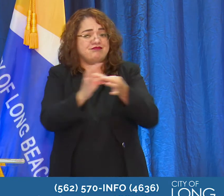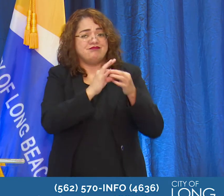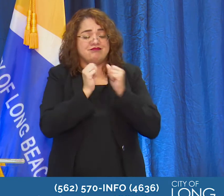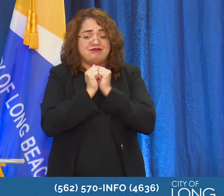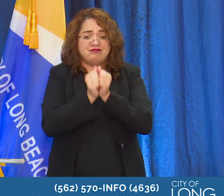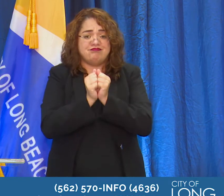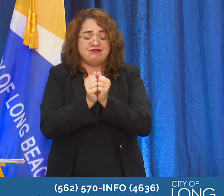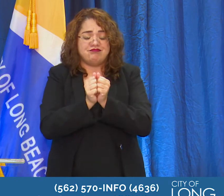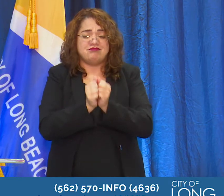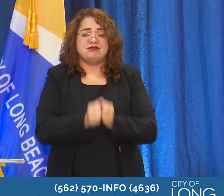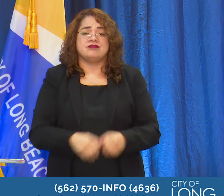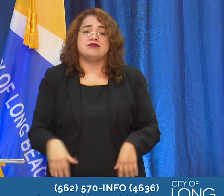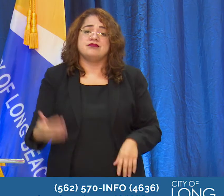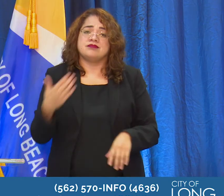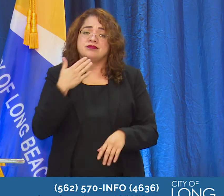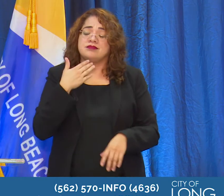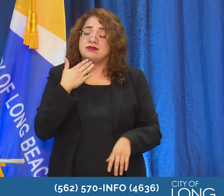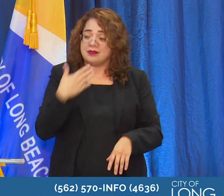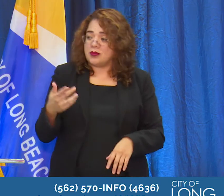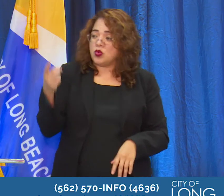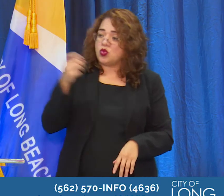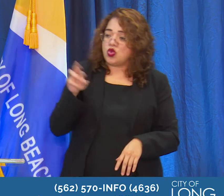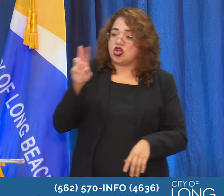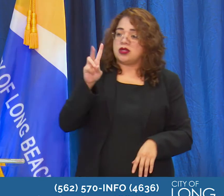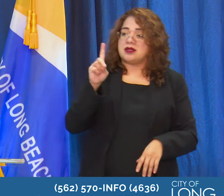Thank you, Dr. Davis. We now have some questions for you from the media.